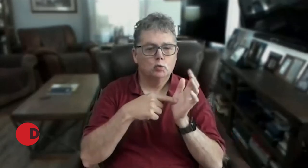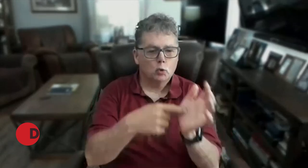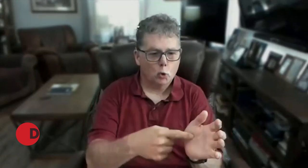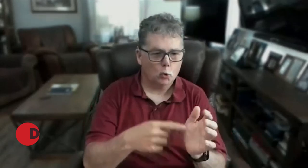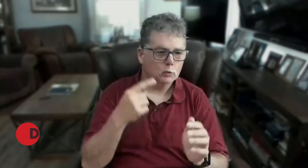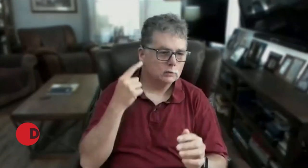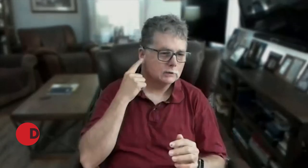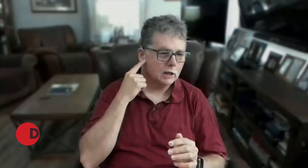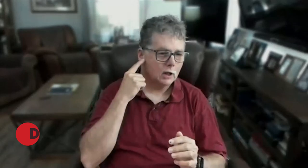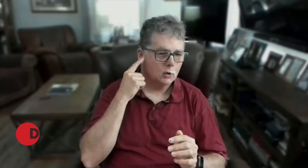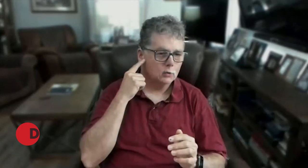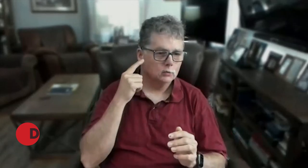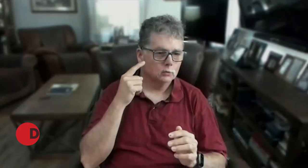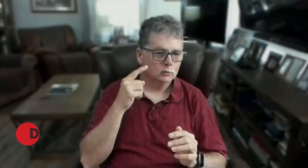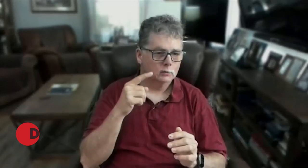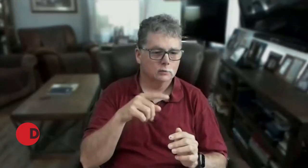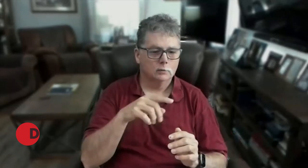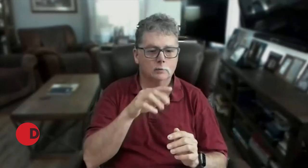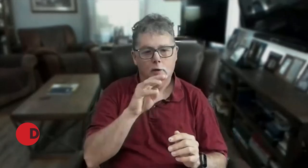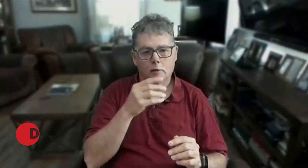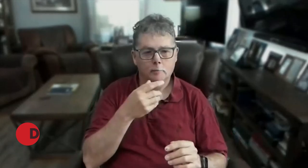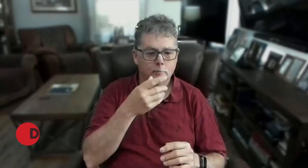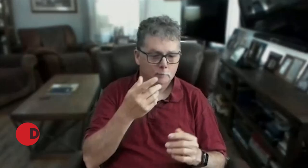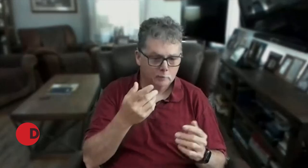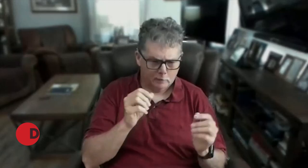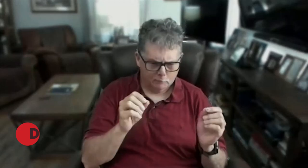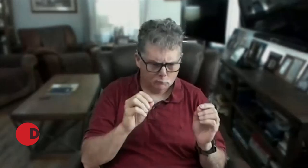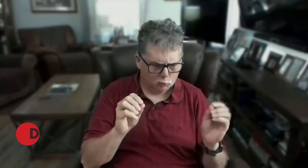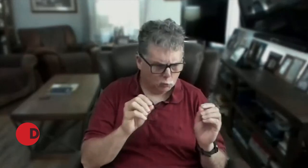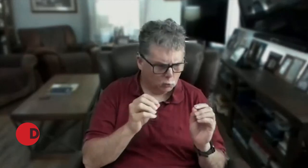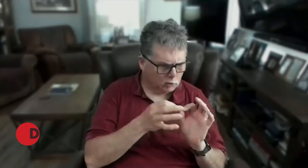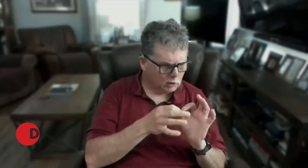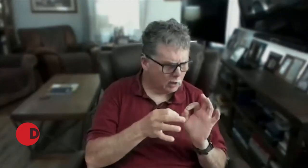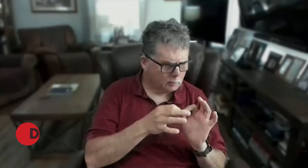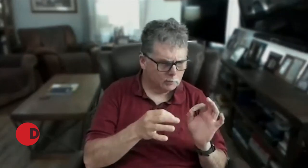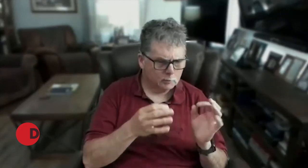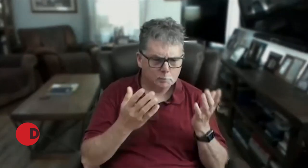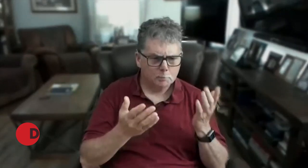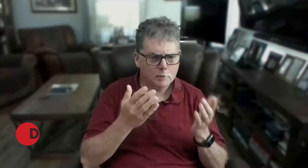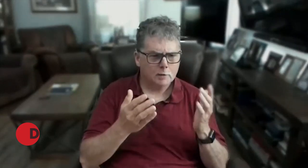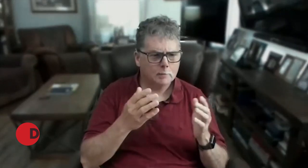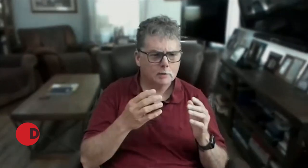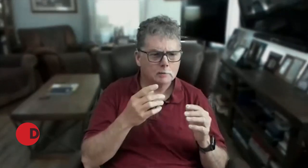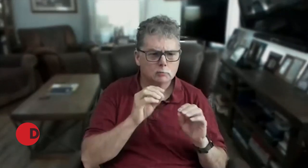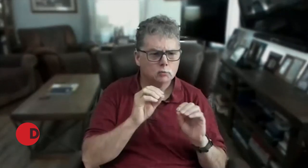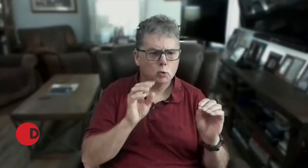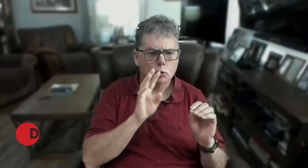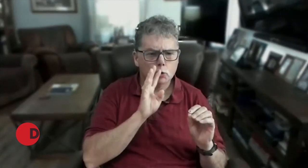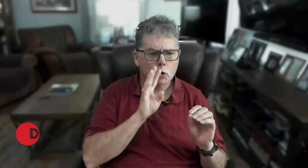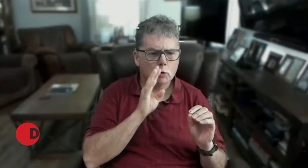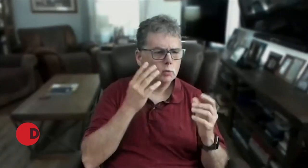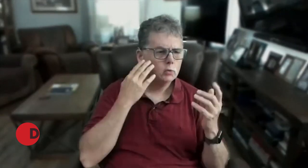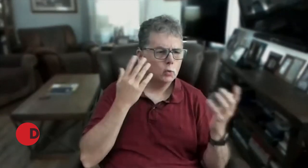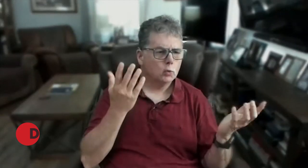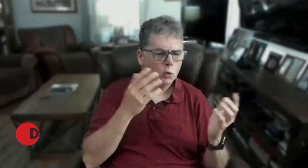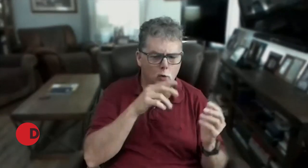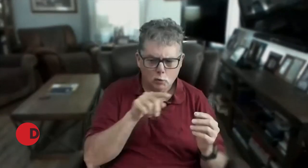If something has no captions and you are unsure, maybe no one is talking...